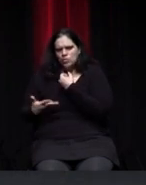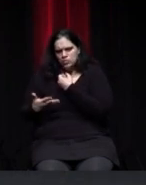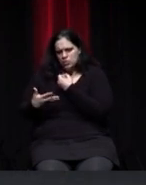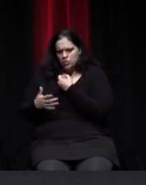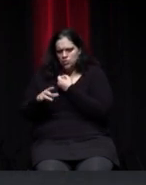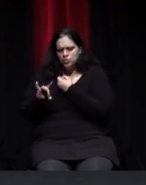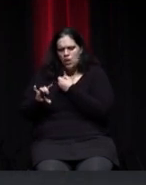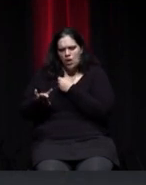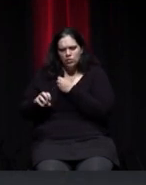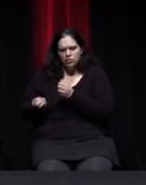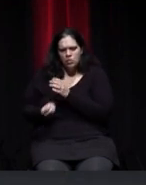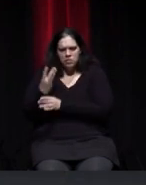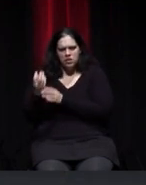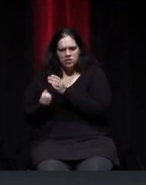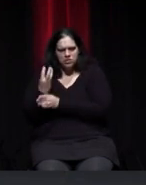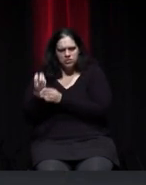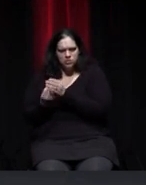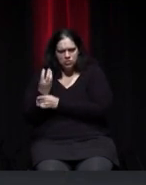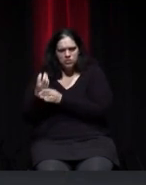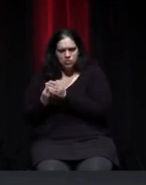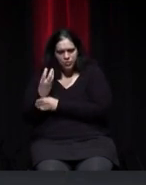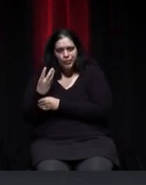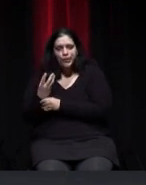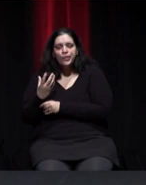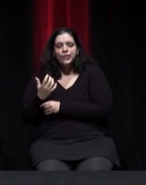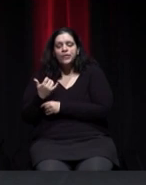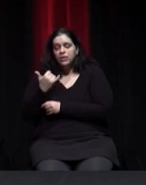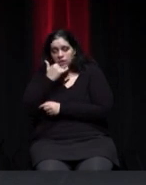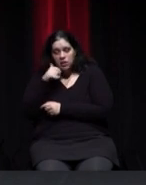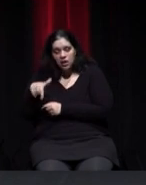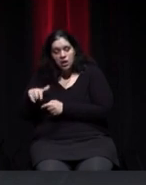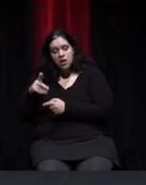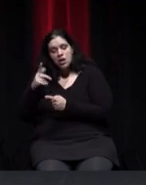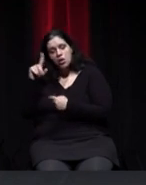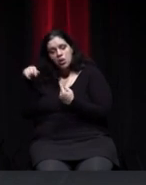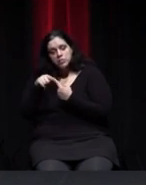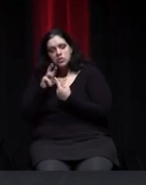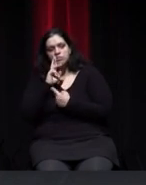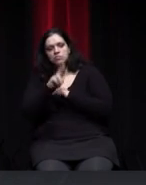and moves towards producing even less binary responses